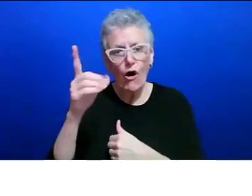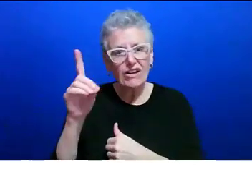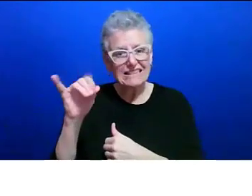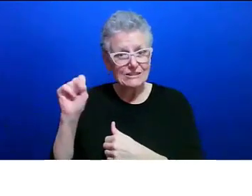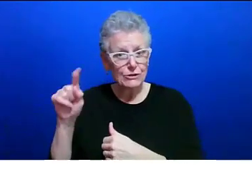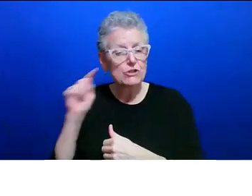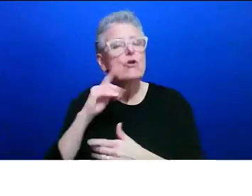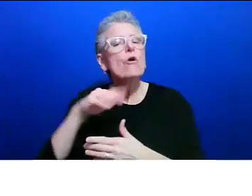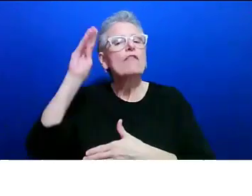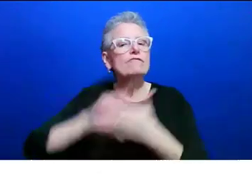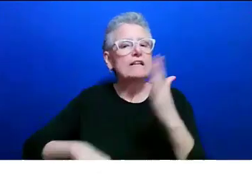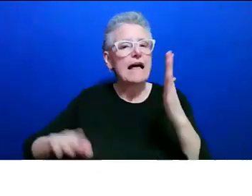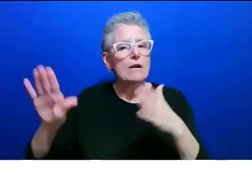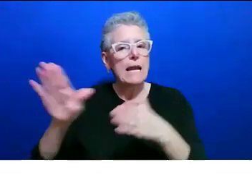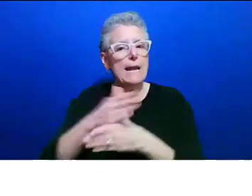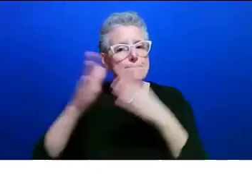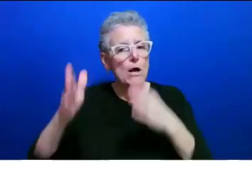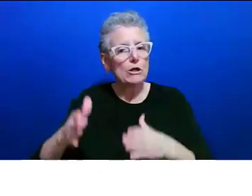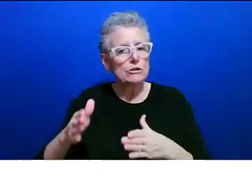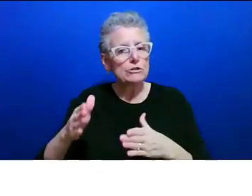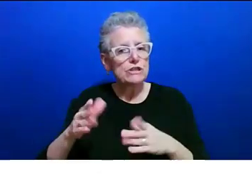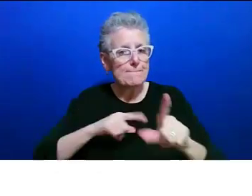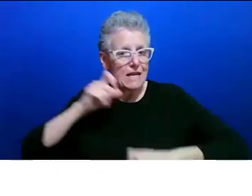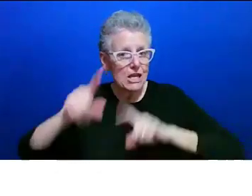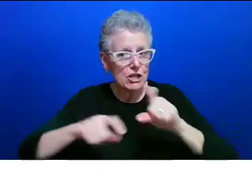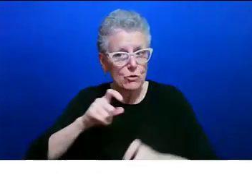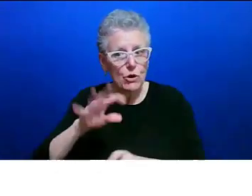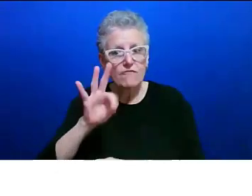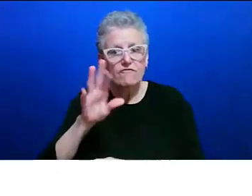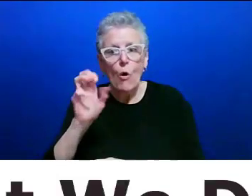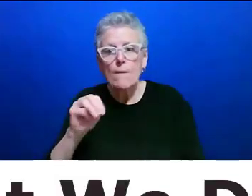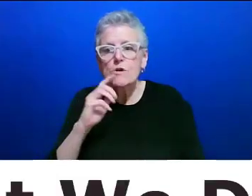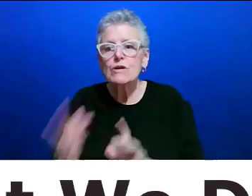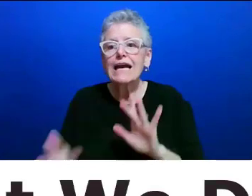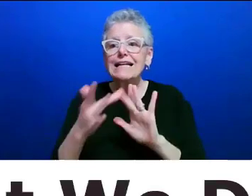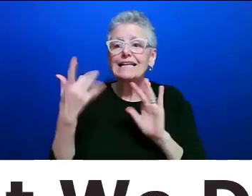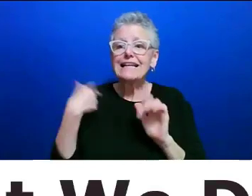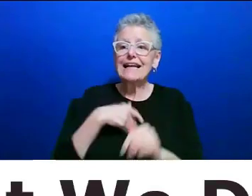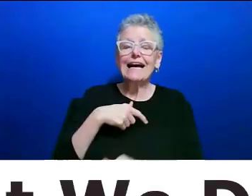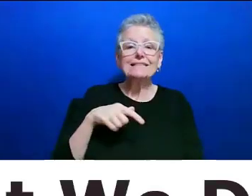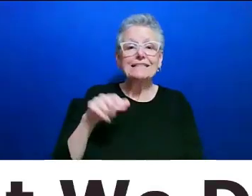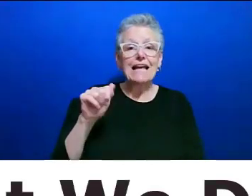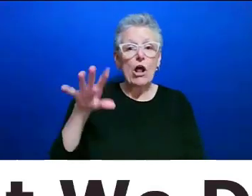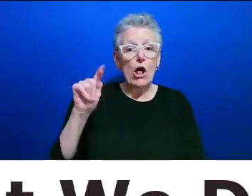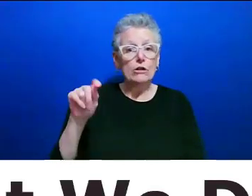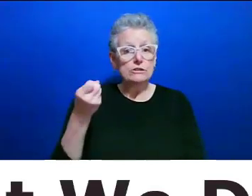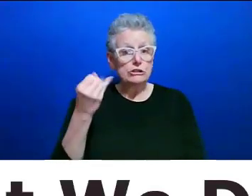a partnership inquiry form or you can reach out to us at Alt+Shift. And this comes down to